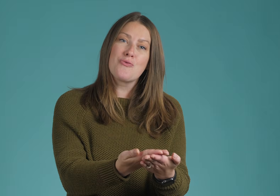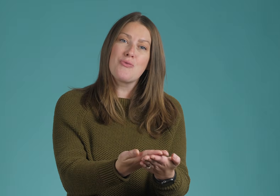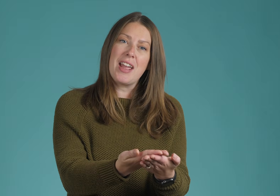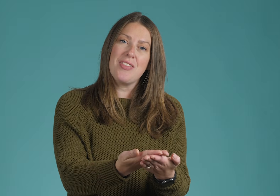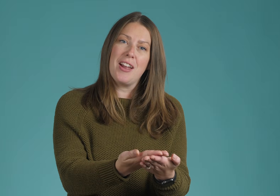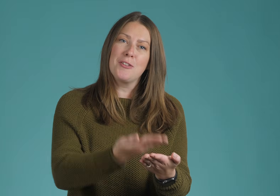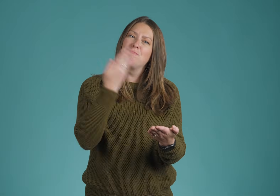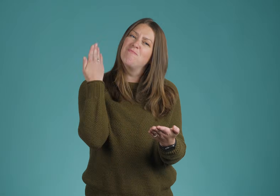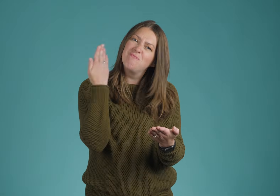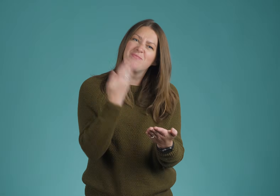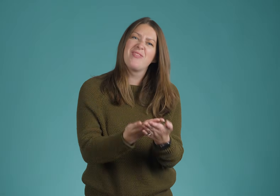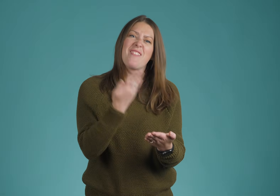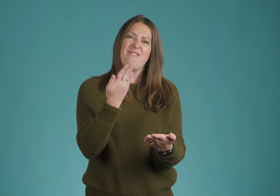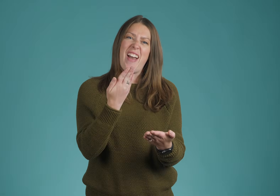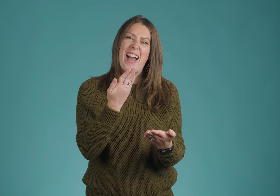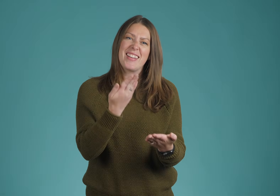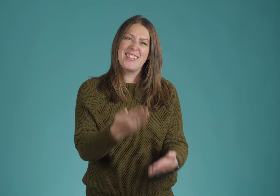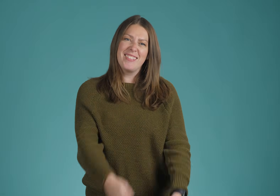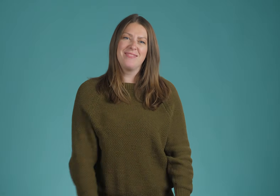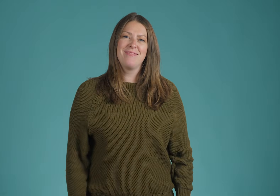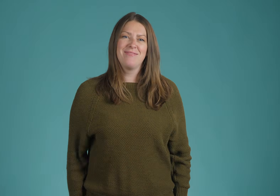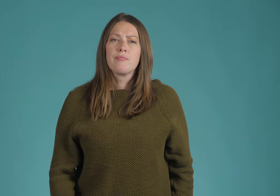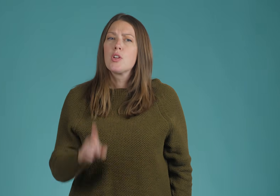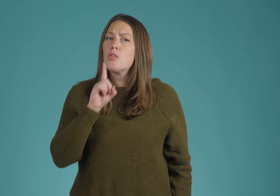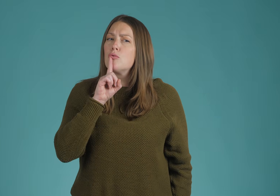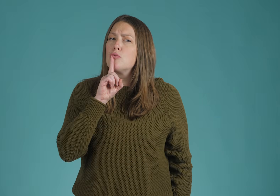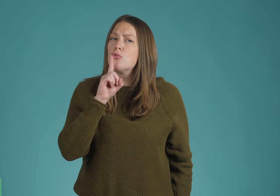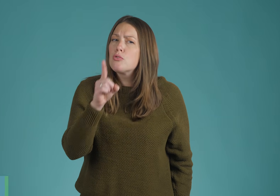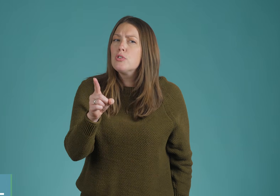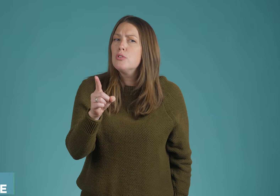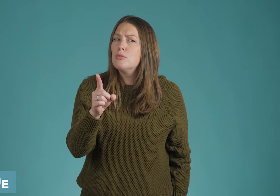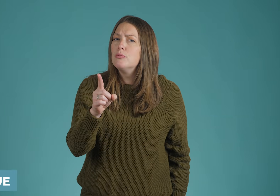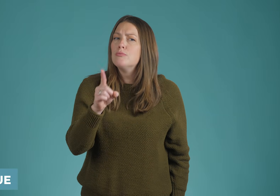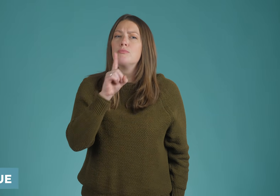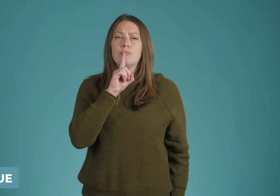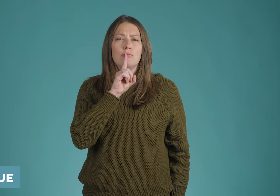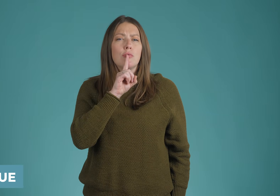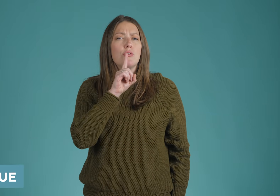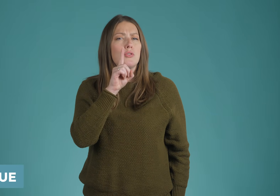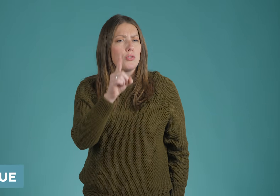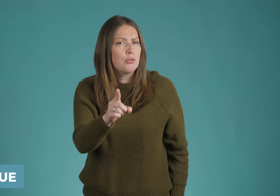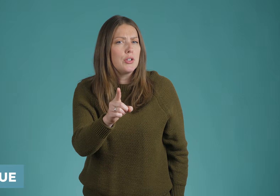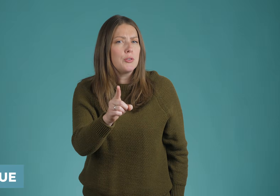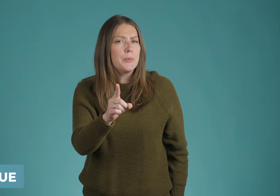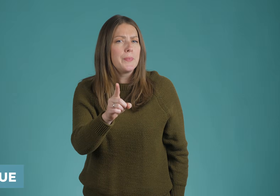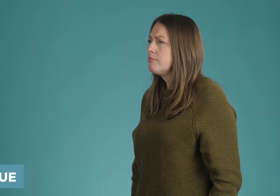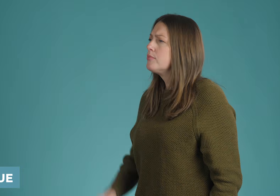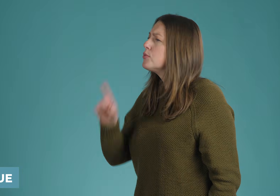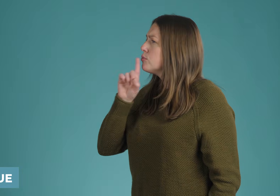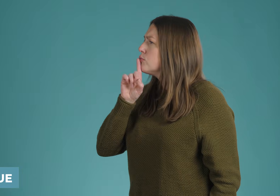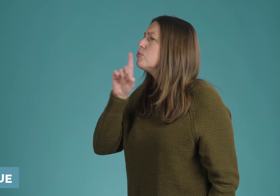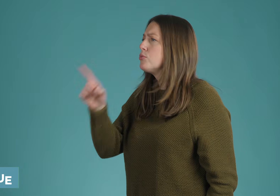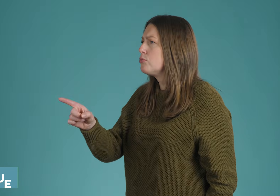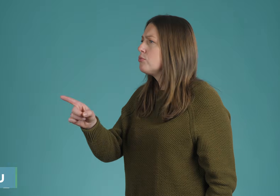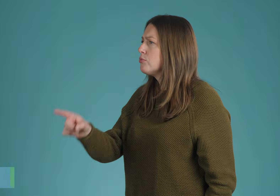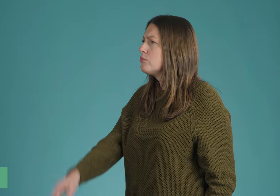right there. Fact. True. You have your index